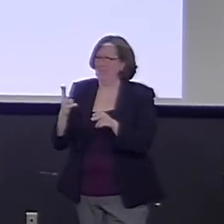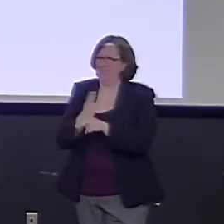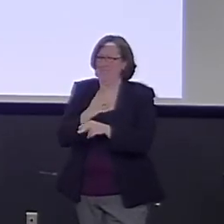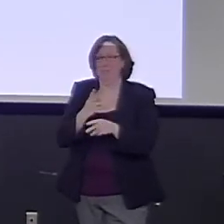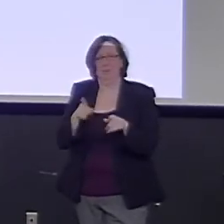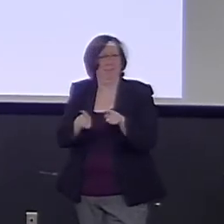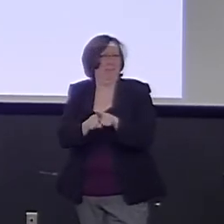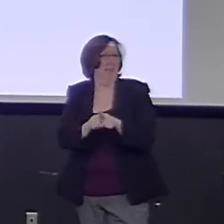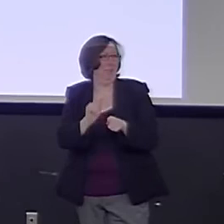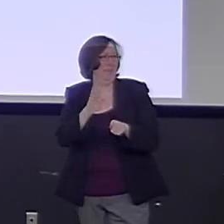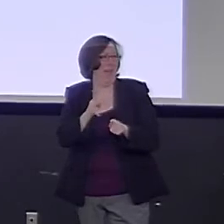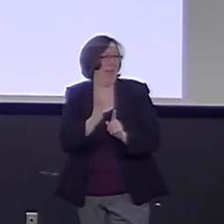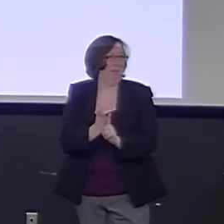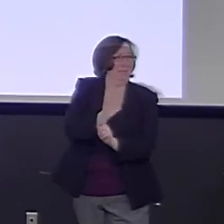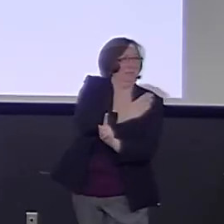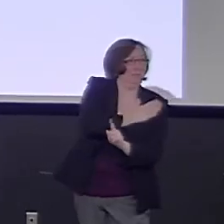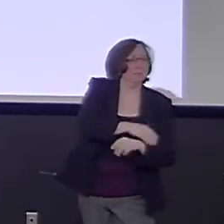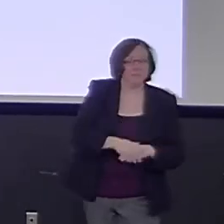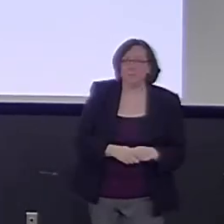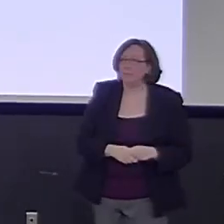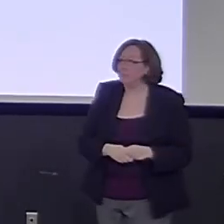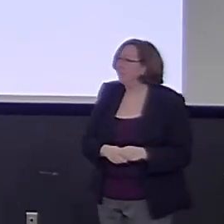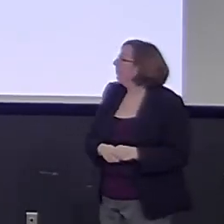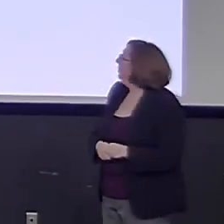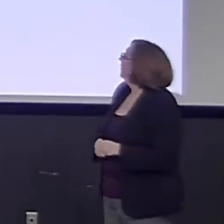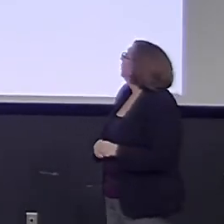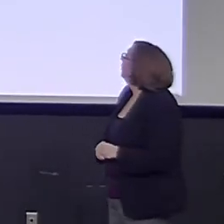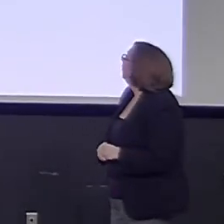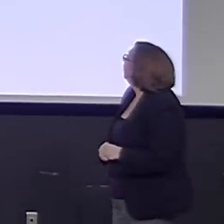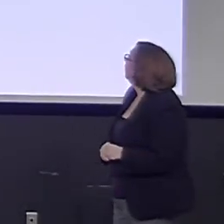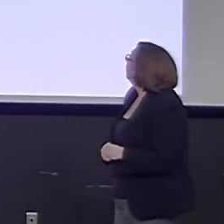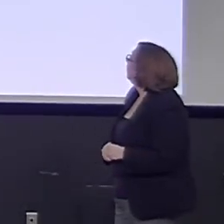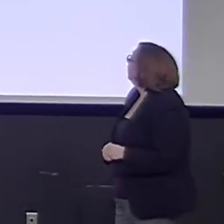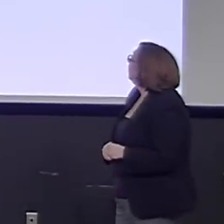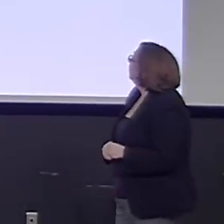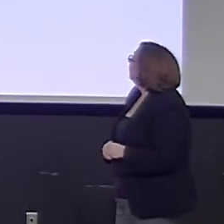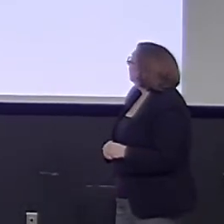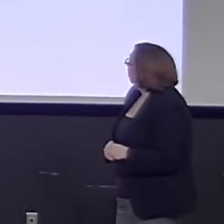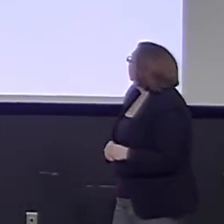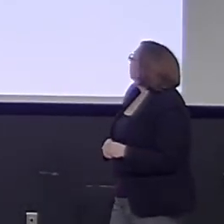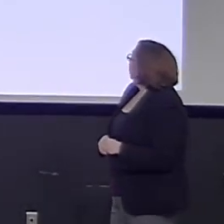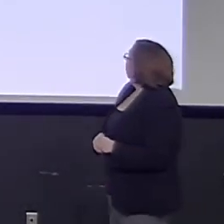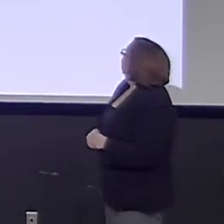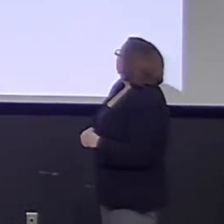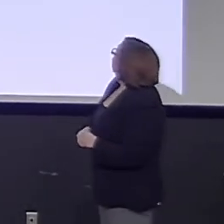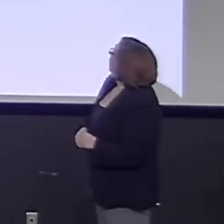let's look at the paradigm here for the experiment that I just told you about,